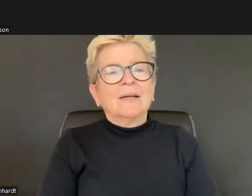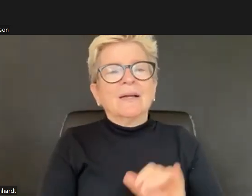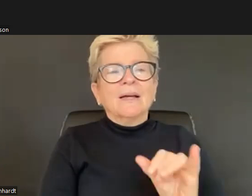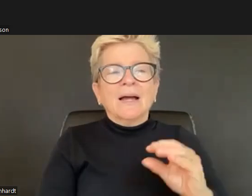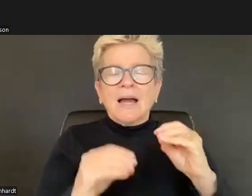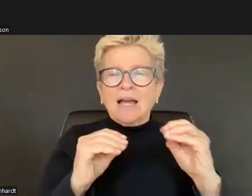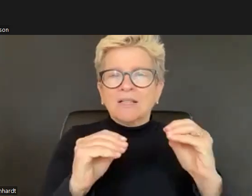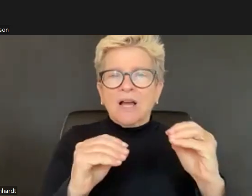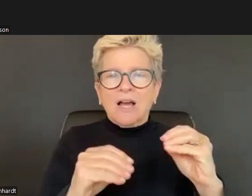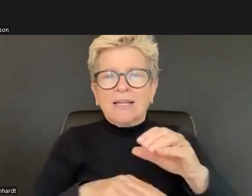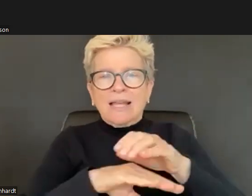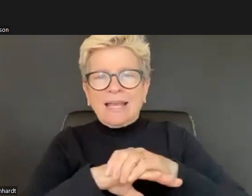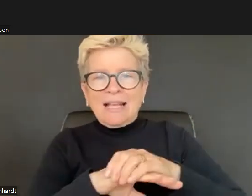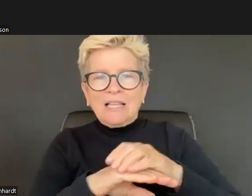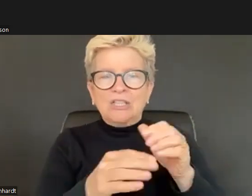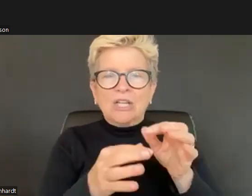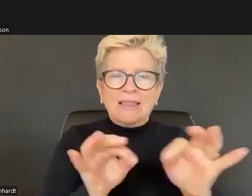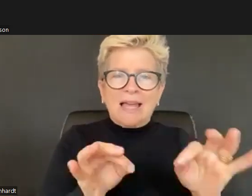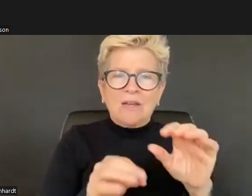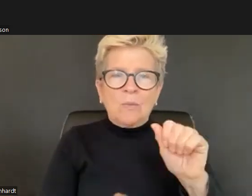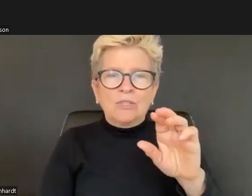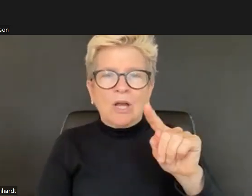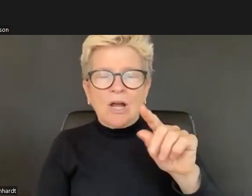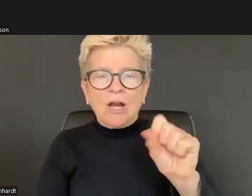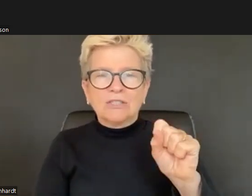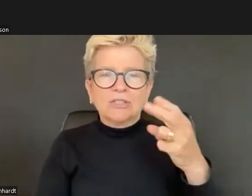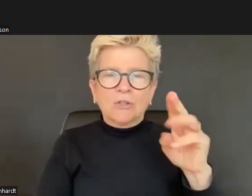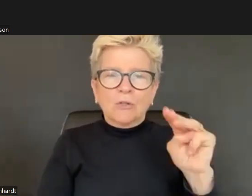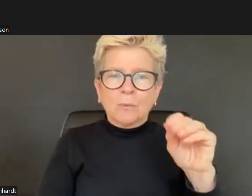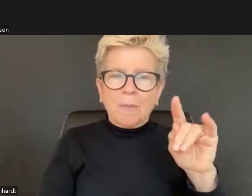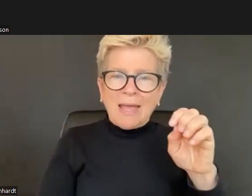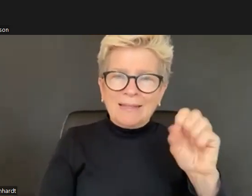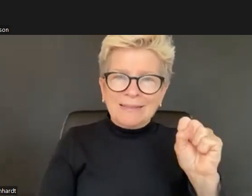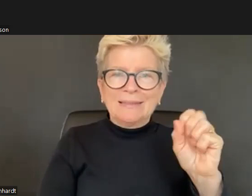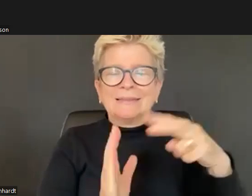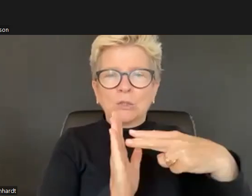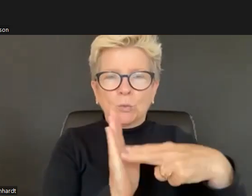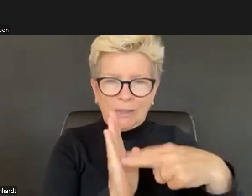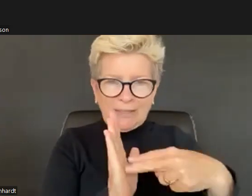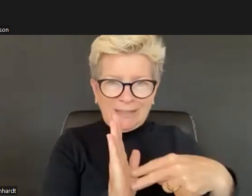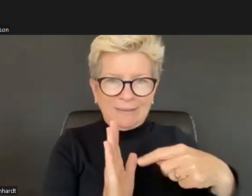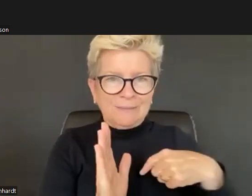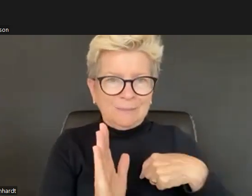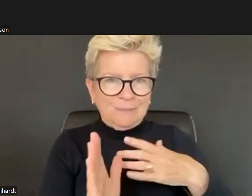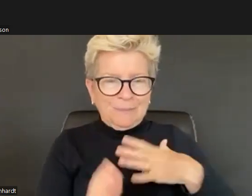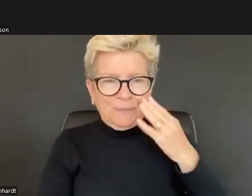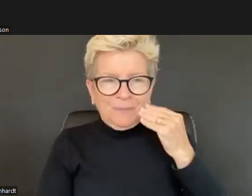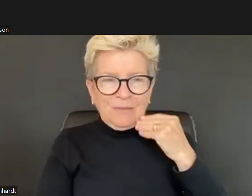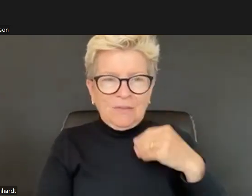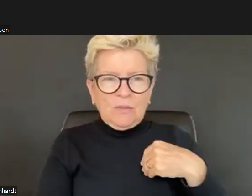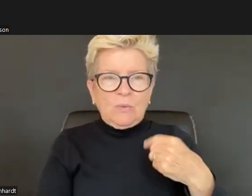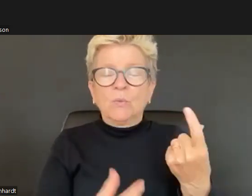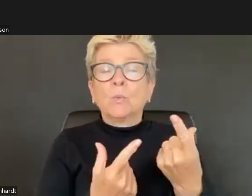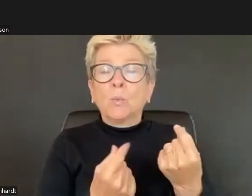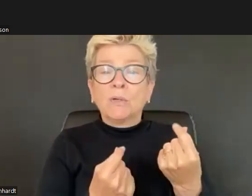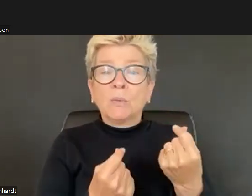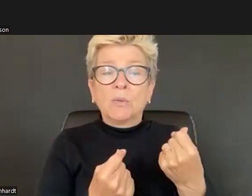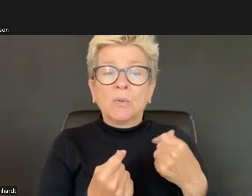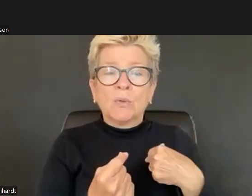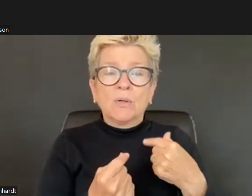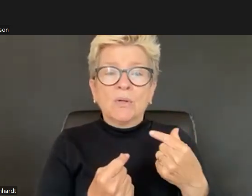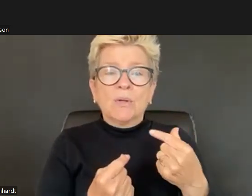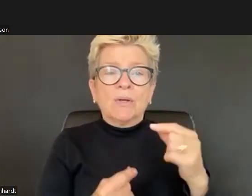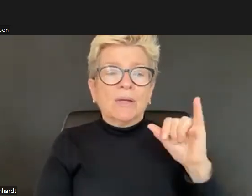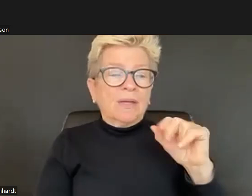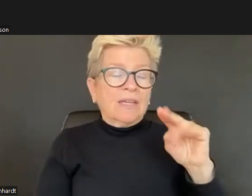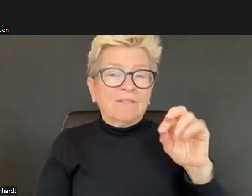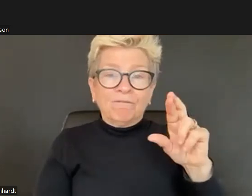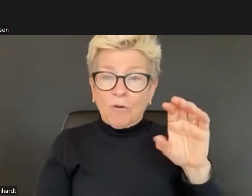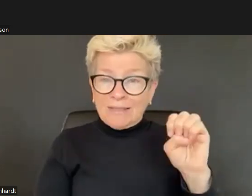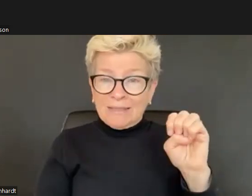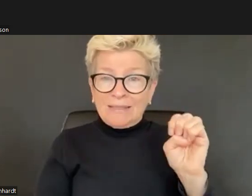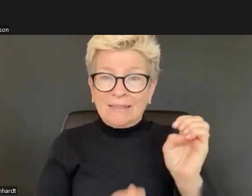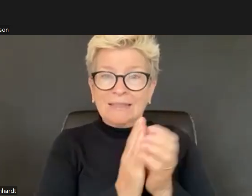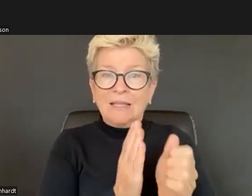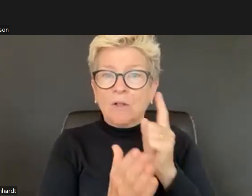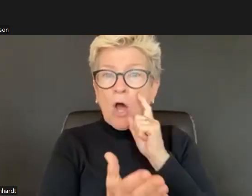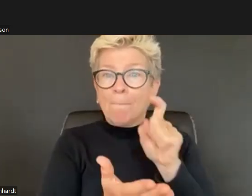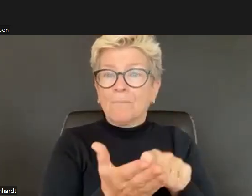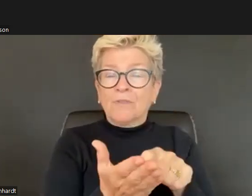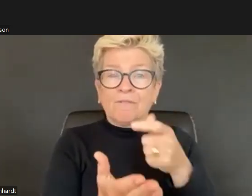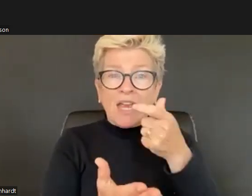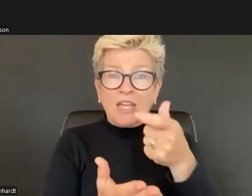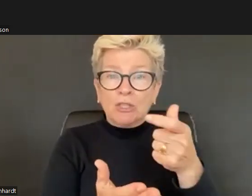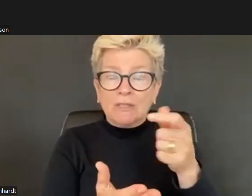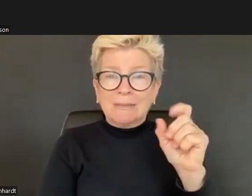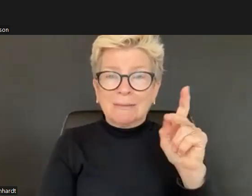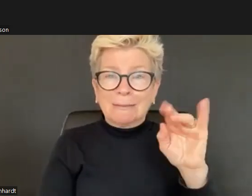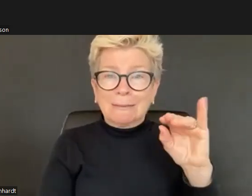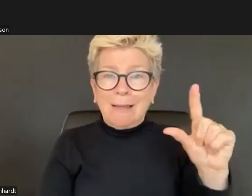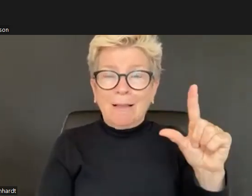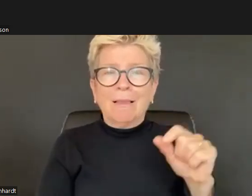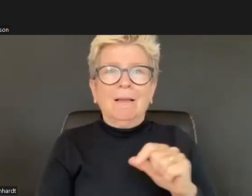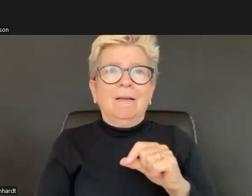And they're not in addition but rather part of something. I'm wondering what does your lesson plans look like as an educator when you're getting started with the year?